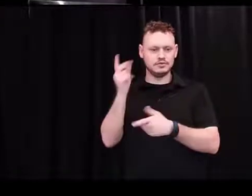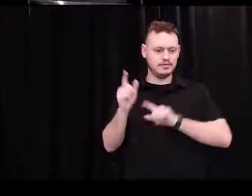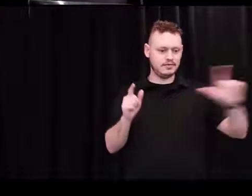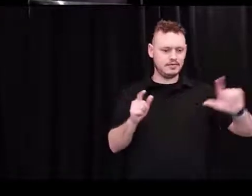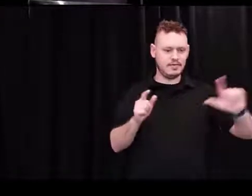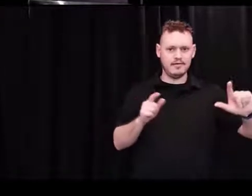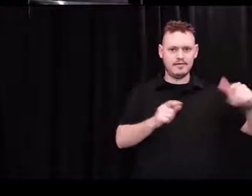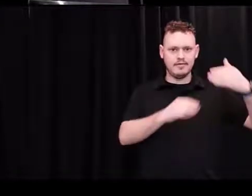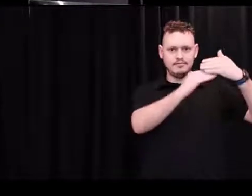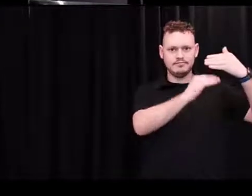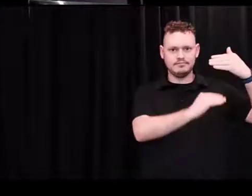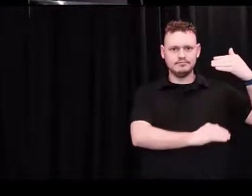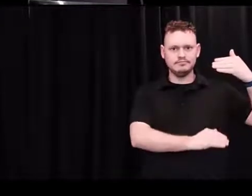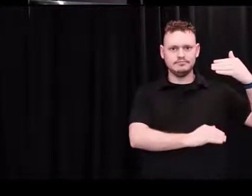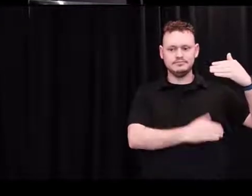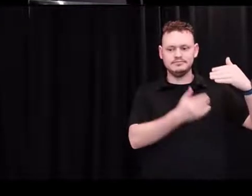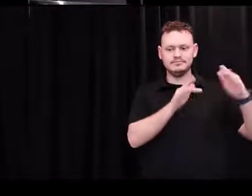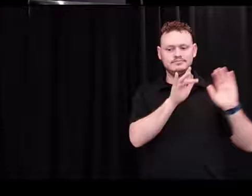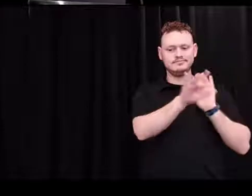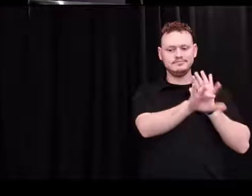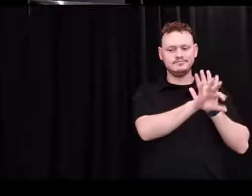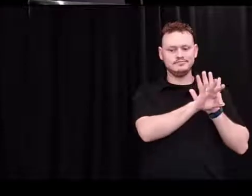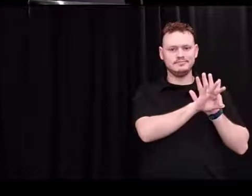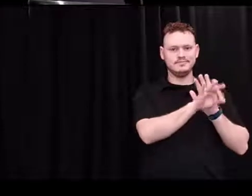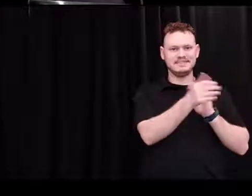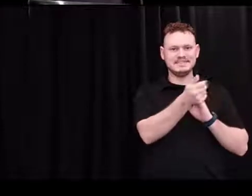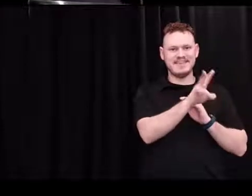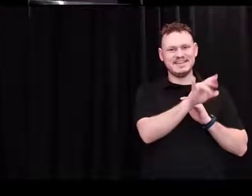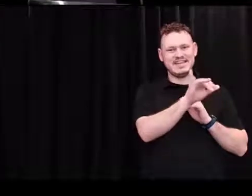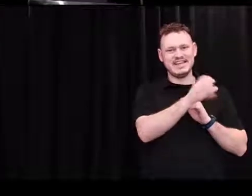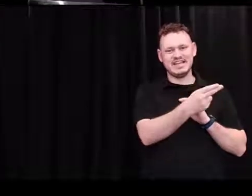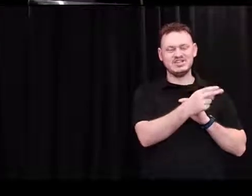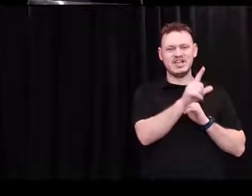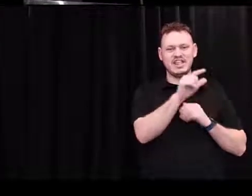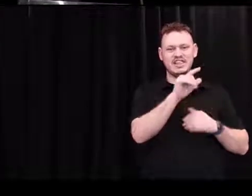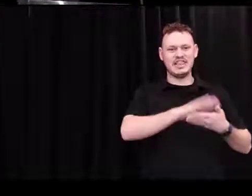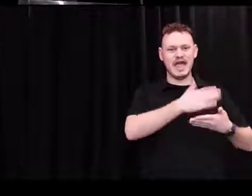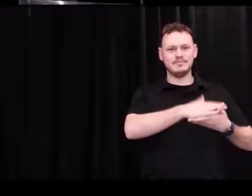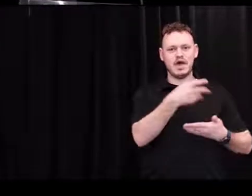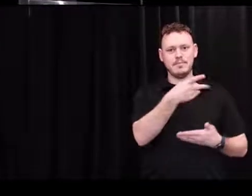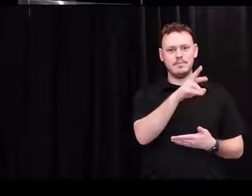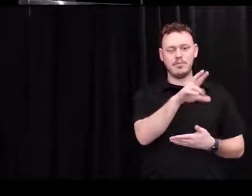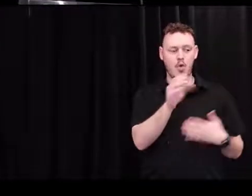that we're on the 17-inch laptop Pro, whatever the heck that is. But you can see because of this the